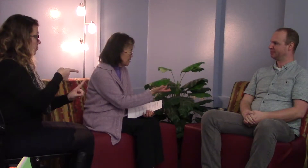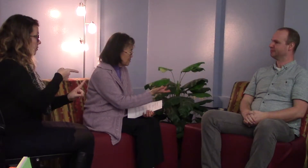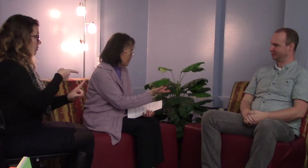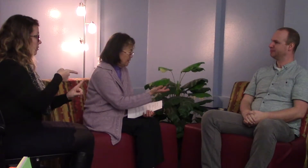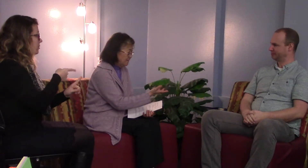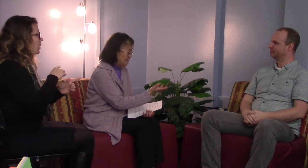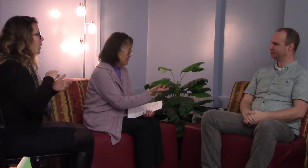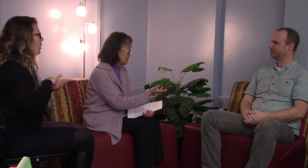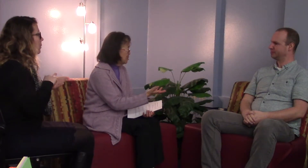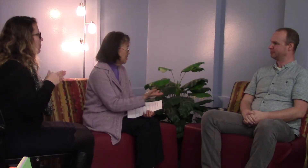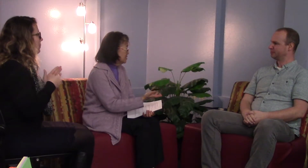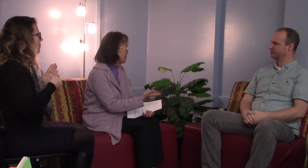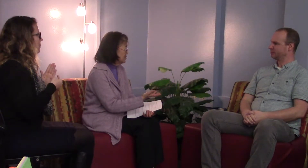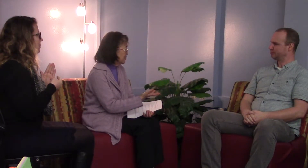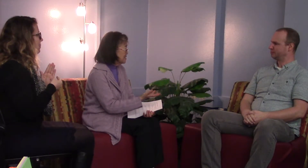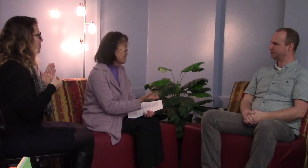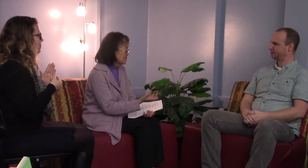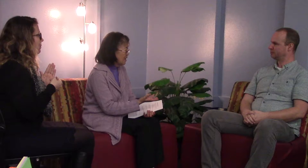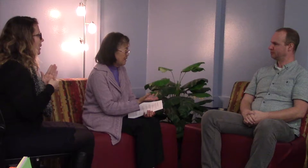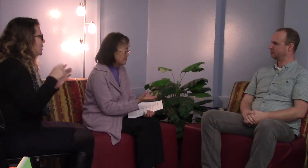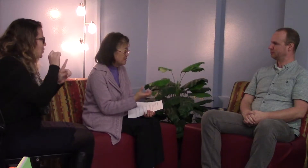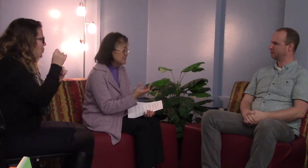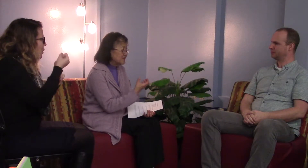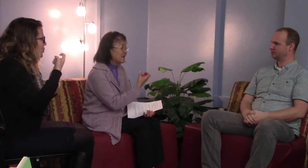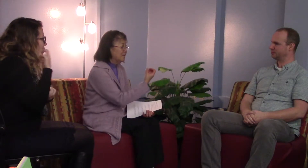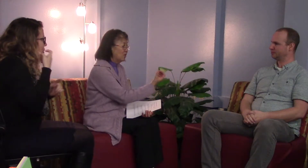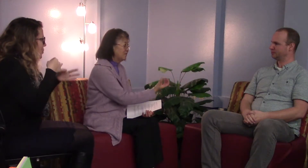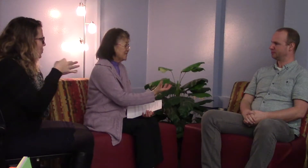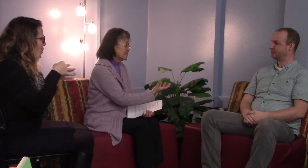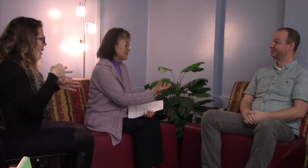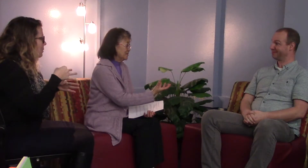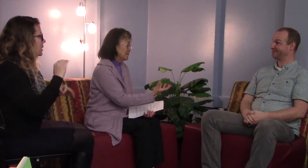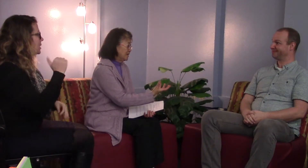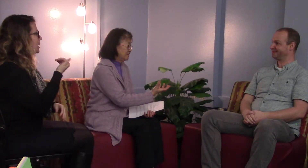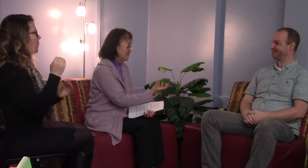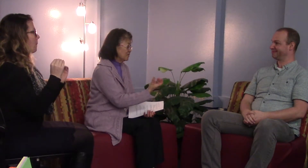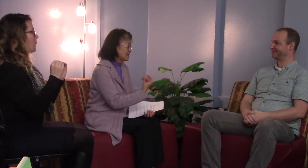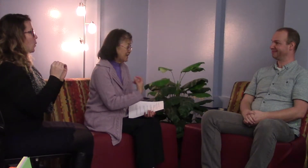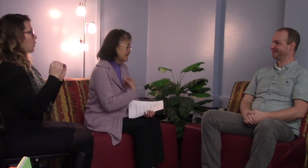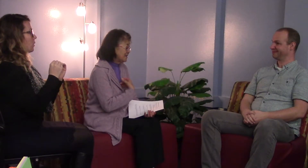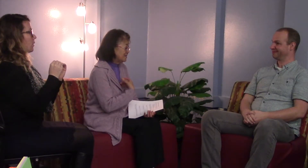the situation we just described, they're more visible, and most likely